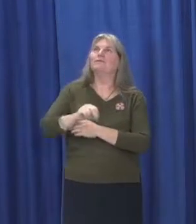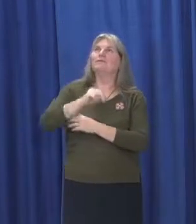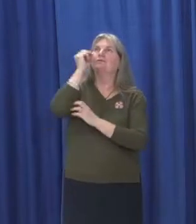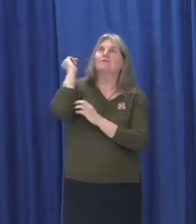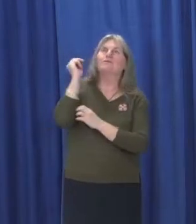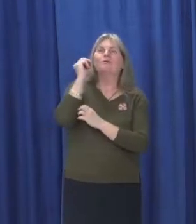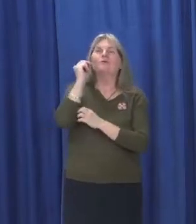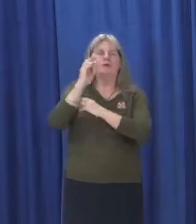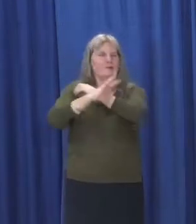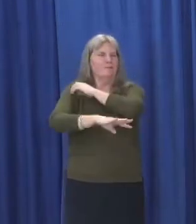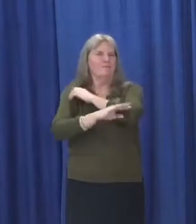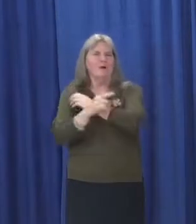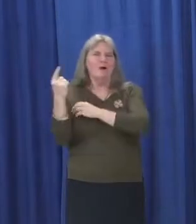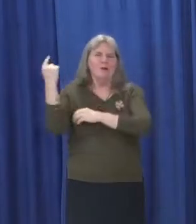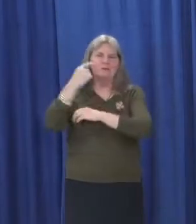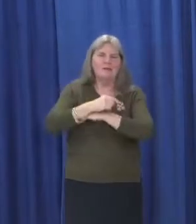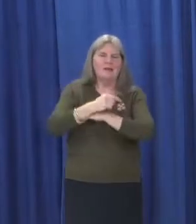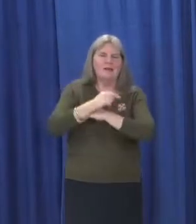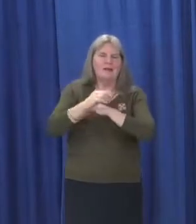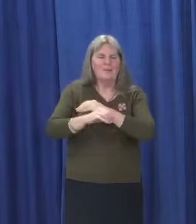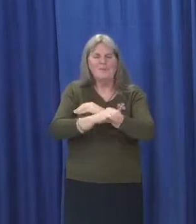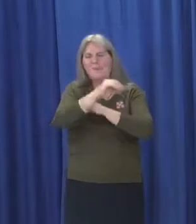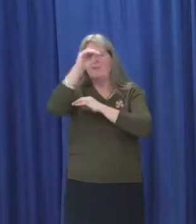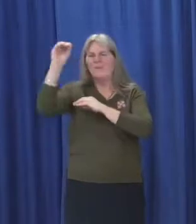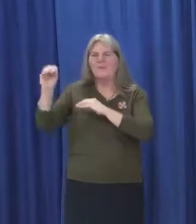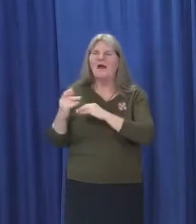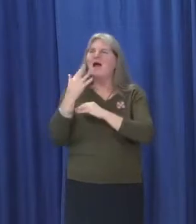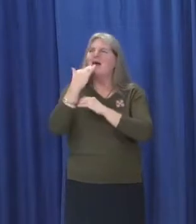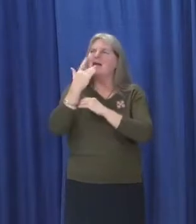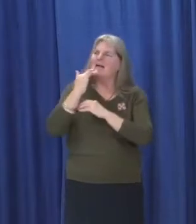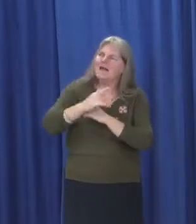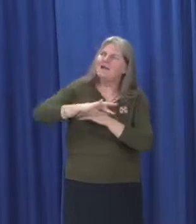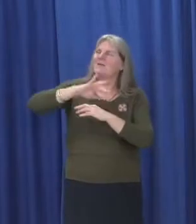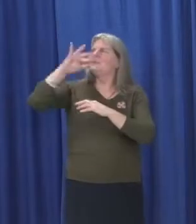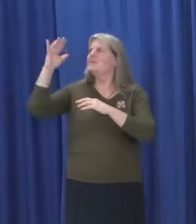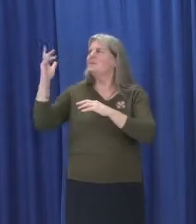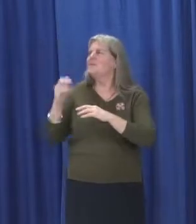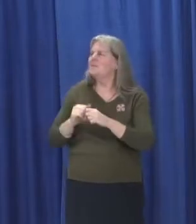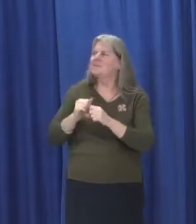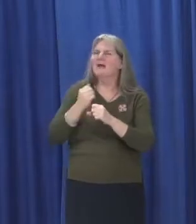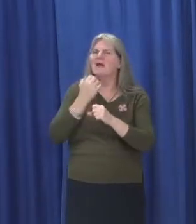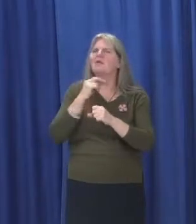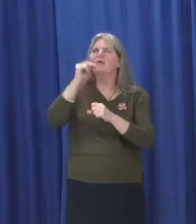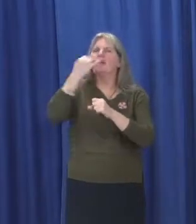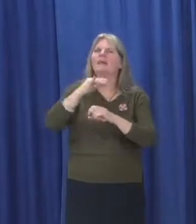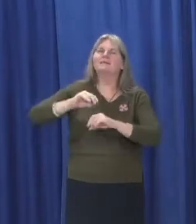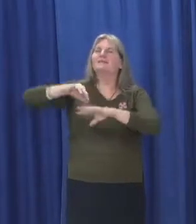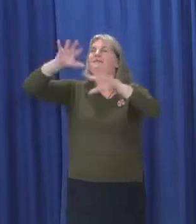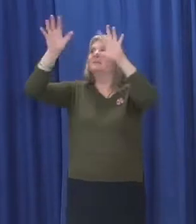fall day, the dawn and dusk that makes Don dance.